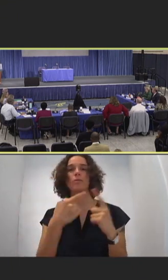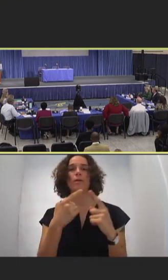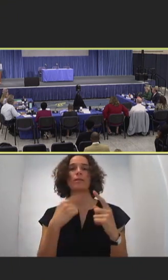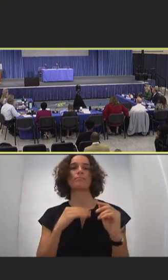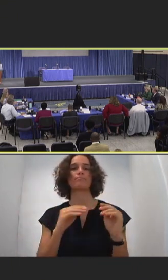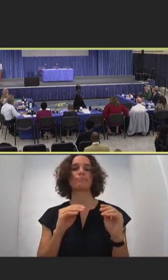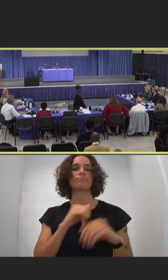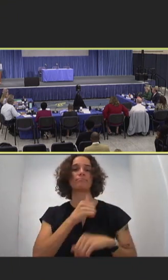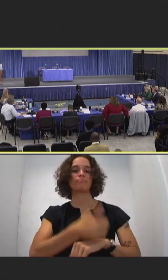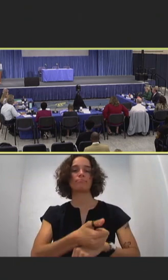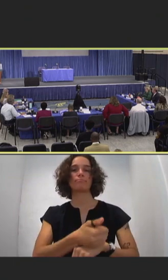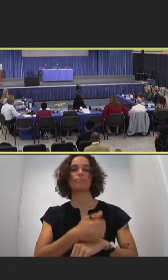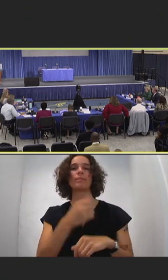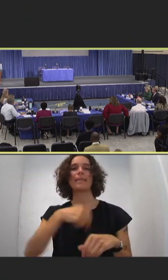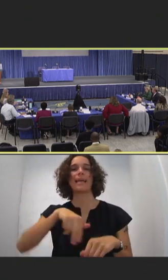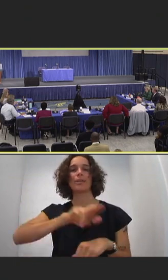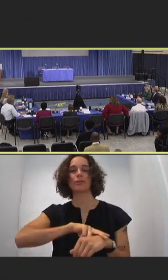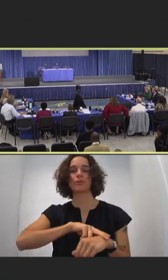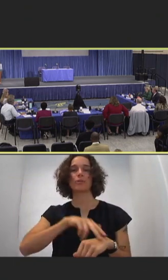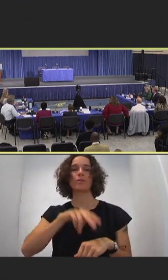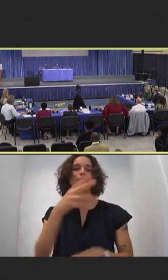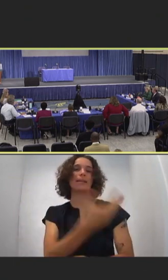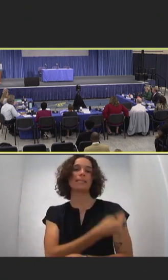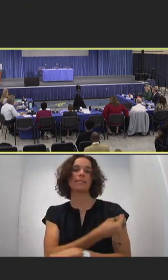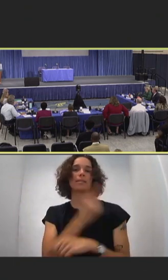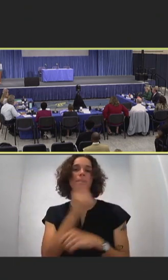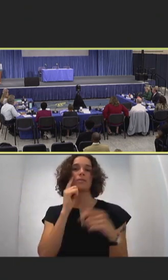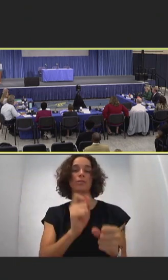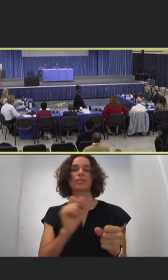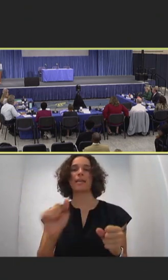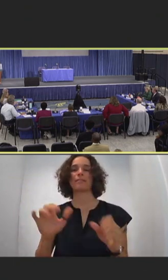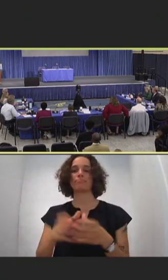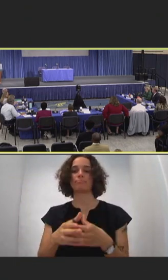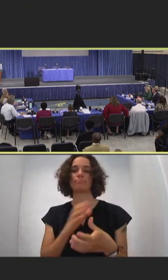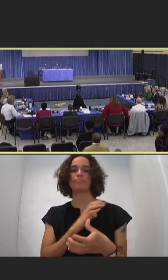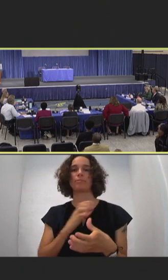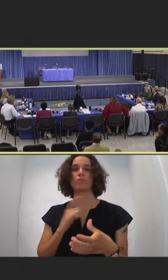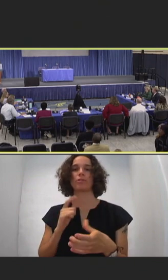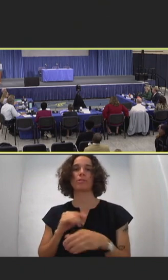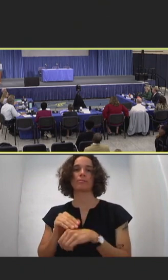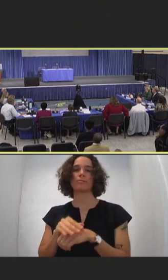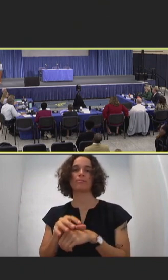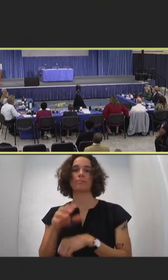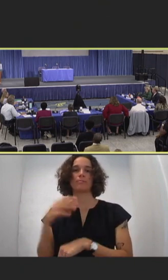Vaccine Strategy, a subcommittee that she co-chaired. Given the important nuances and